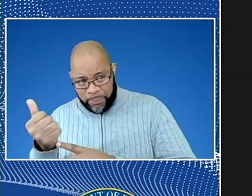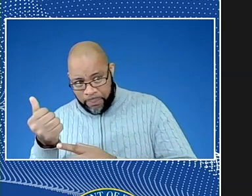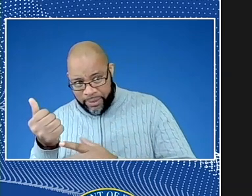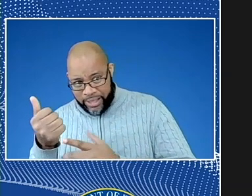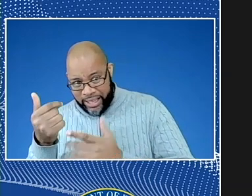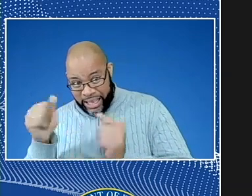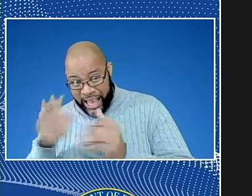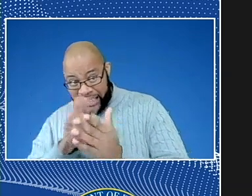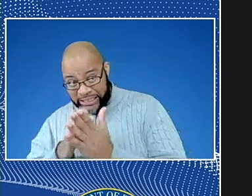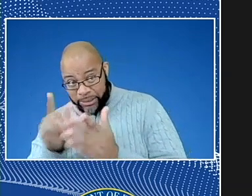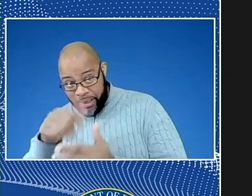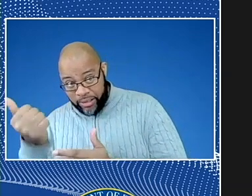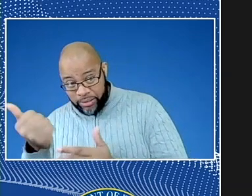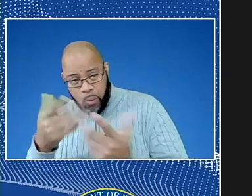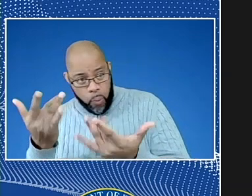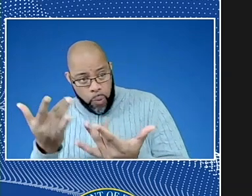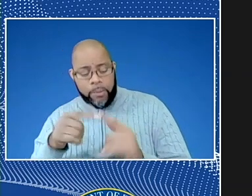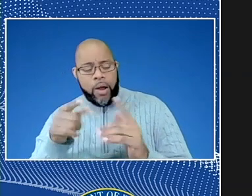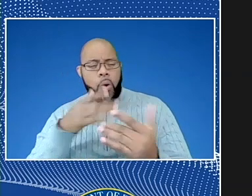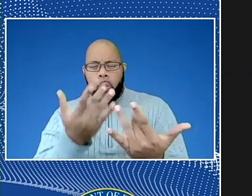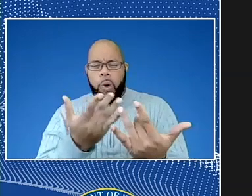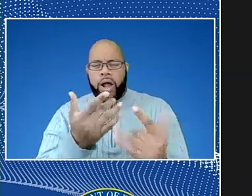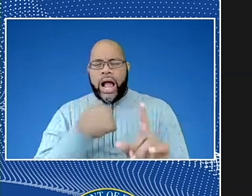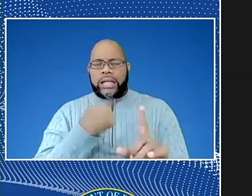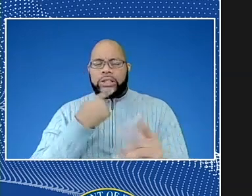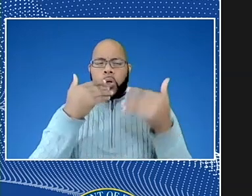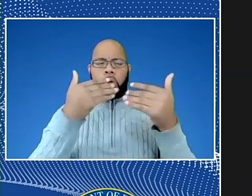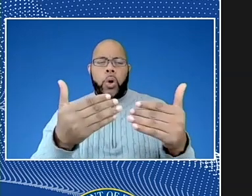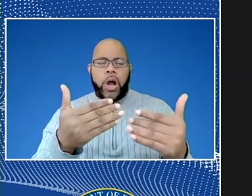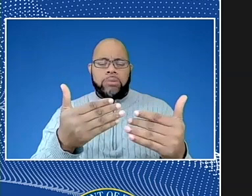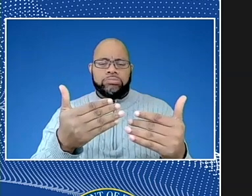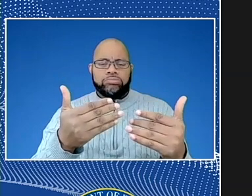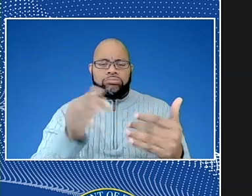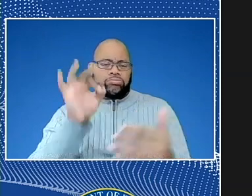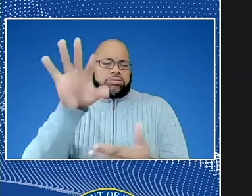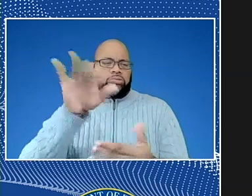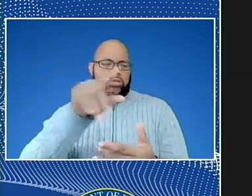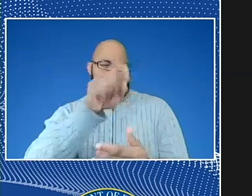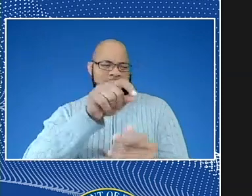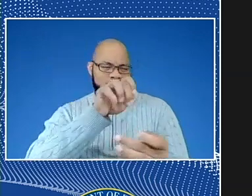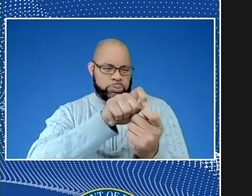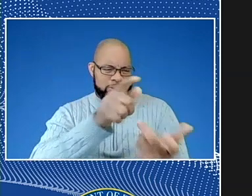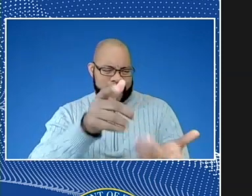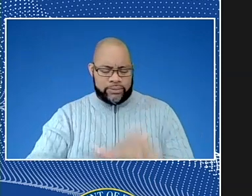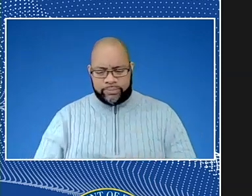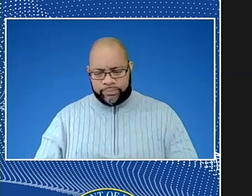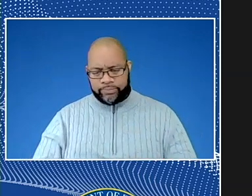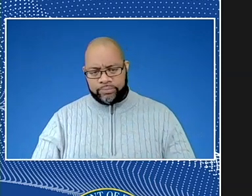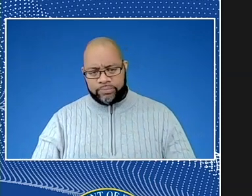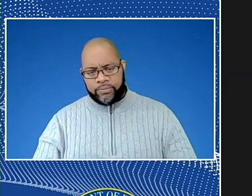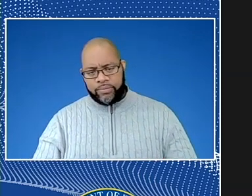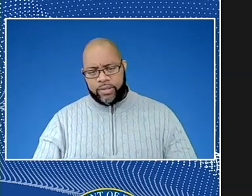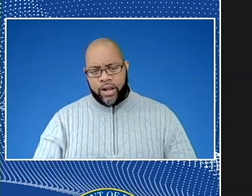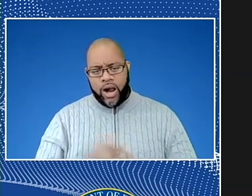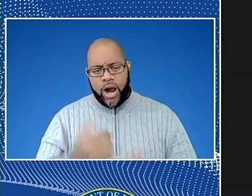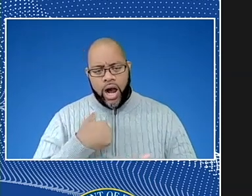Tamy, you weigh in if you disagree, but I would say go ahead and pose the specific questions. Thanks. I was heartened to hear your answer